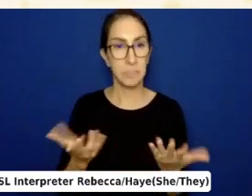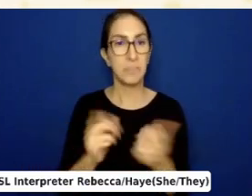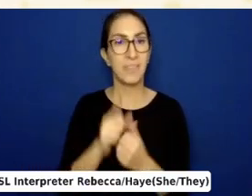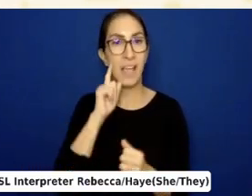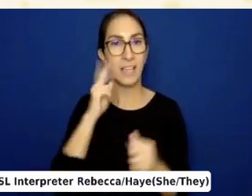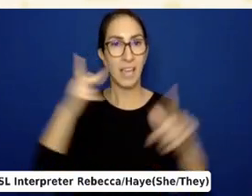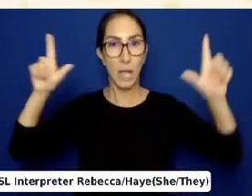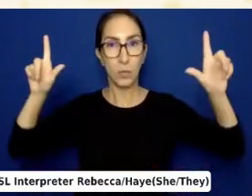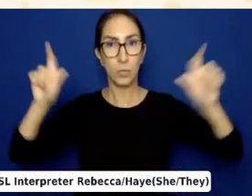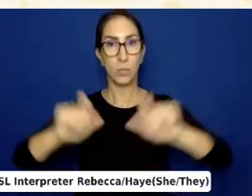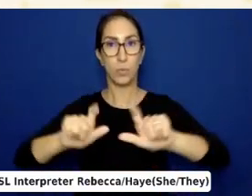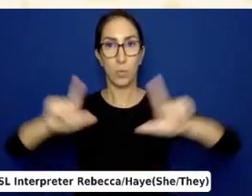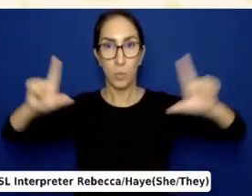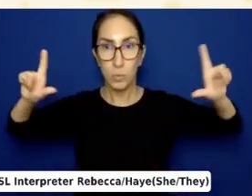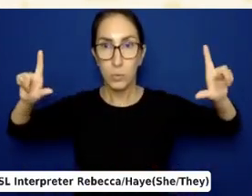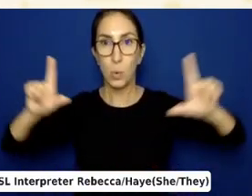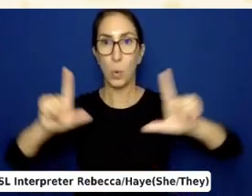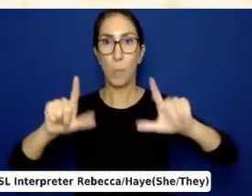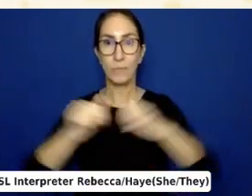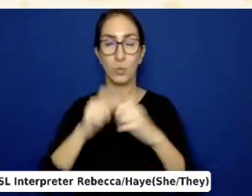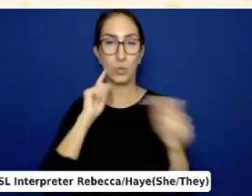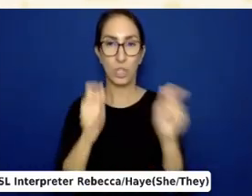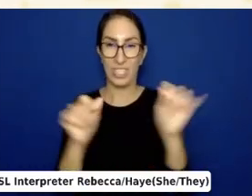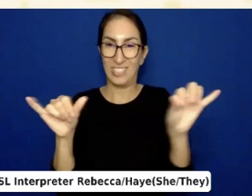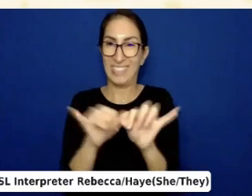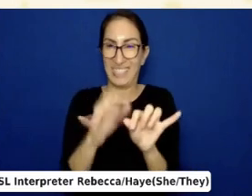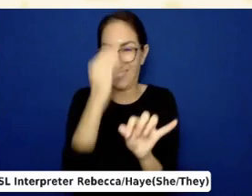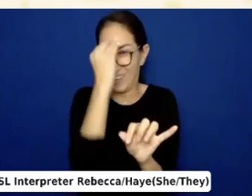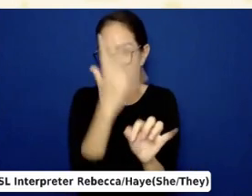So that's why it's really important for us to understand that.